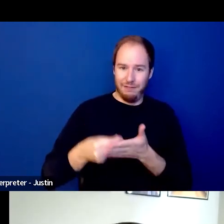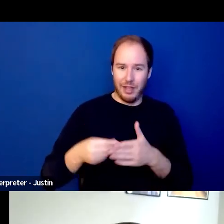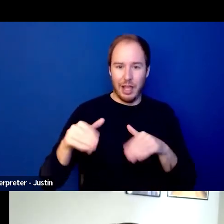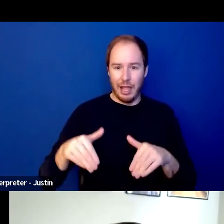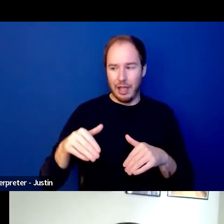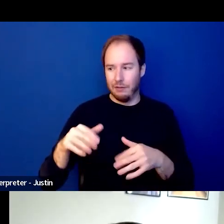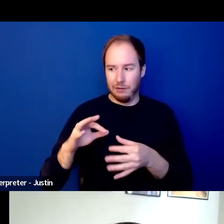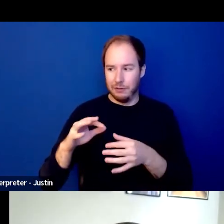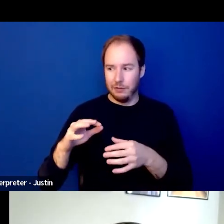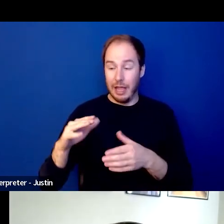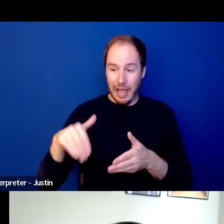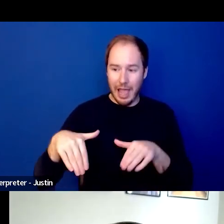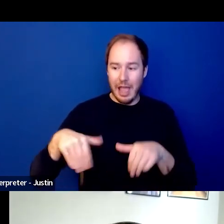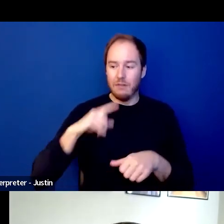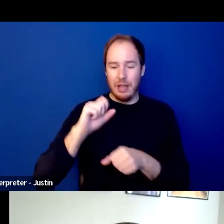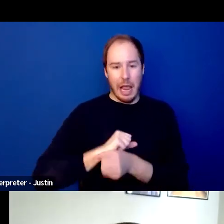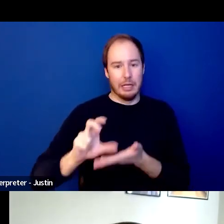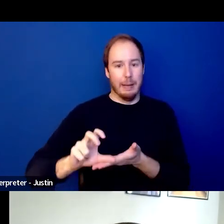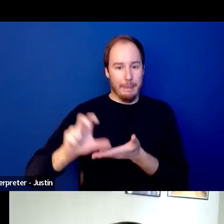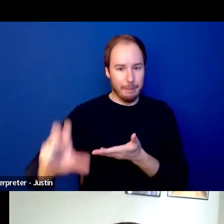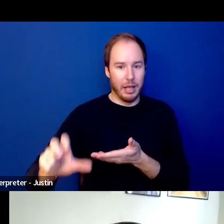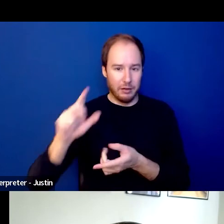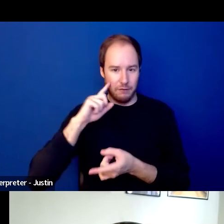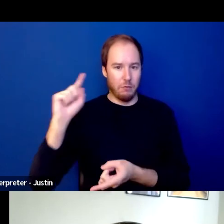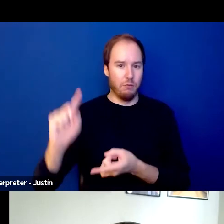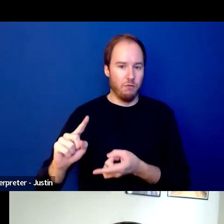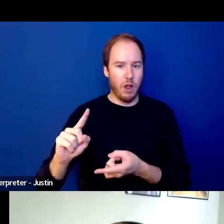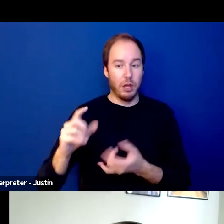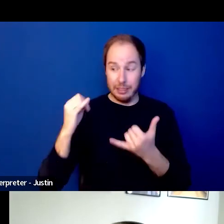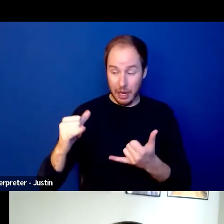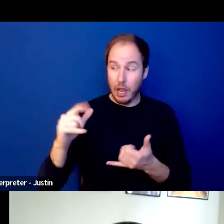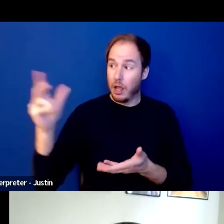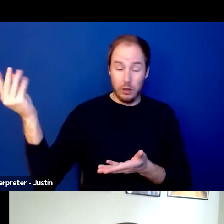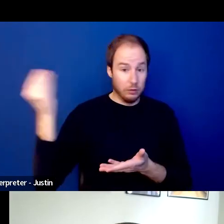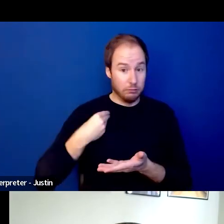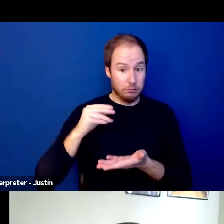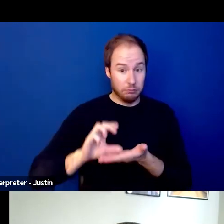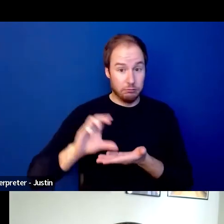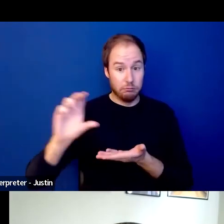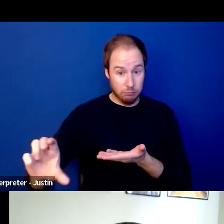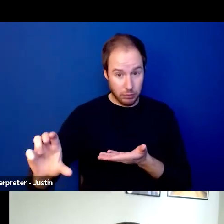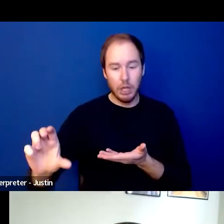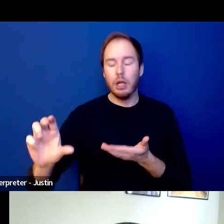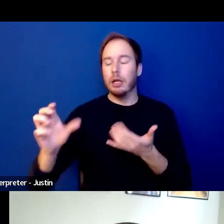or it hasn't been a push for prevention resources, but now that there's such a need for that, I think we're gonna see